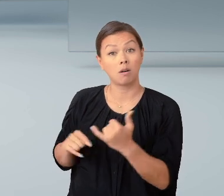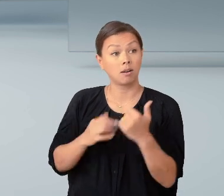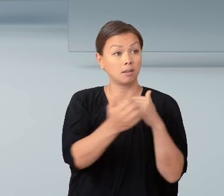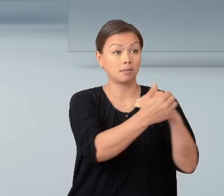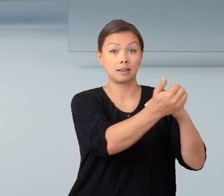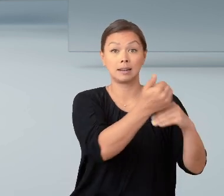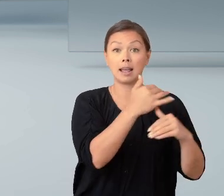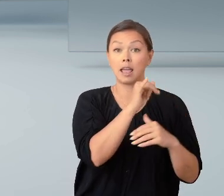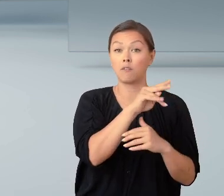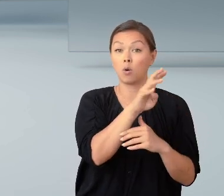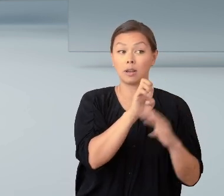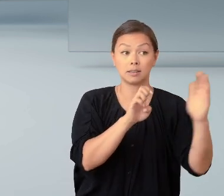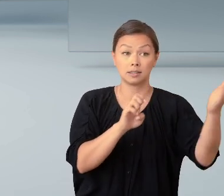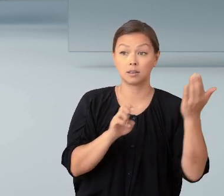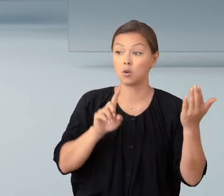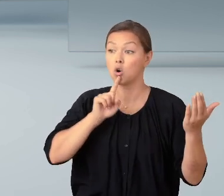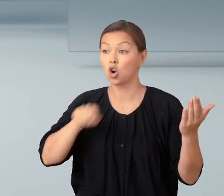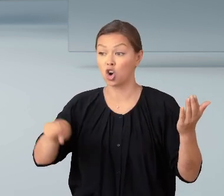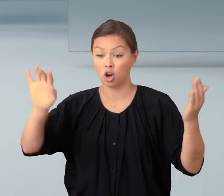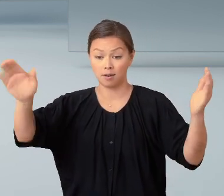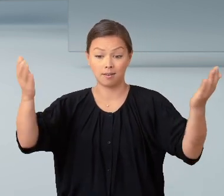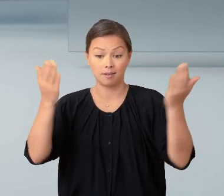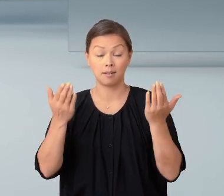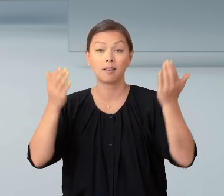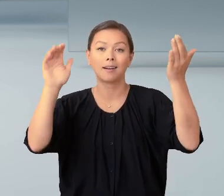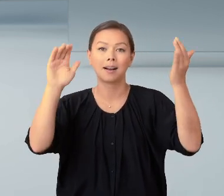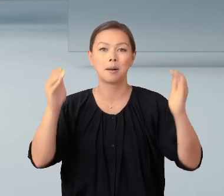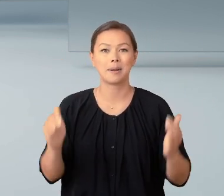to your open orders. Save time and keep your accounts payable